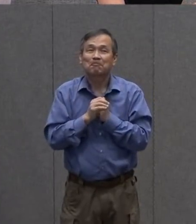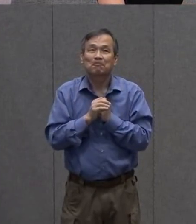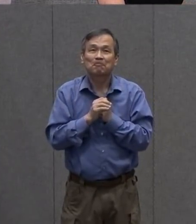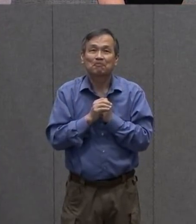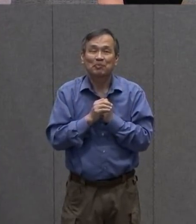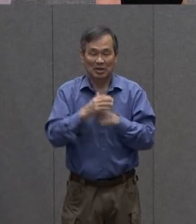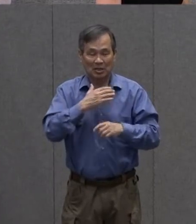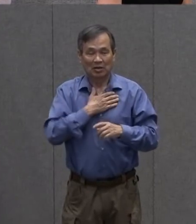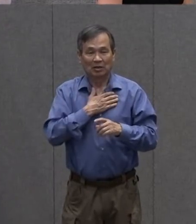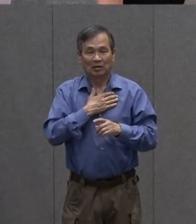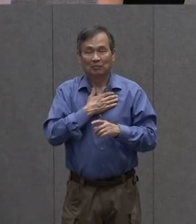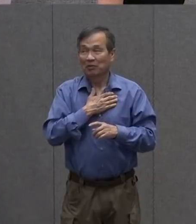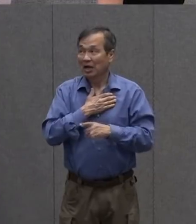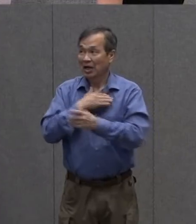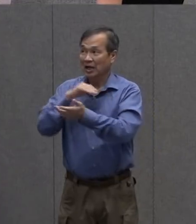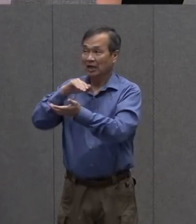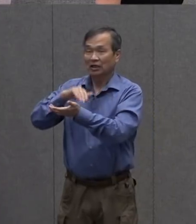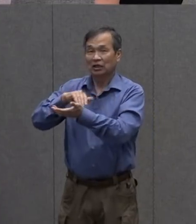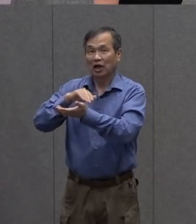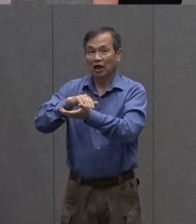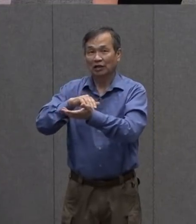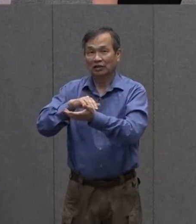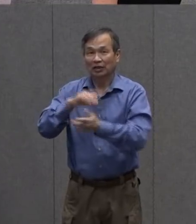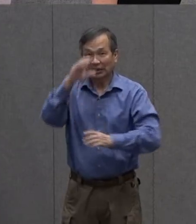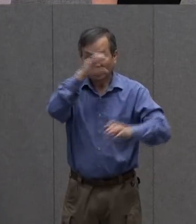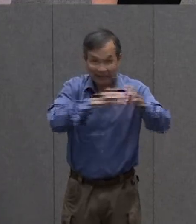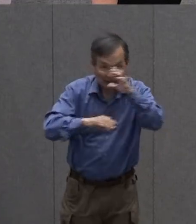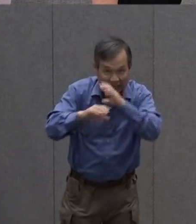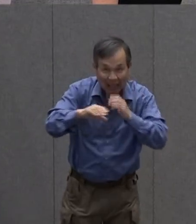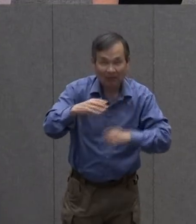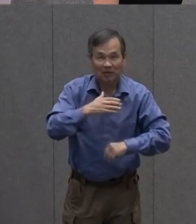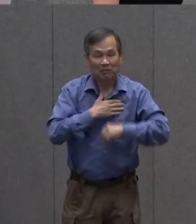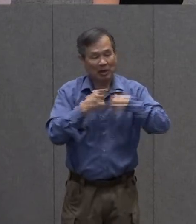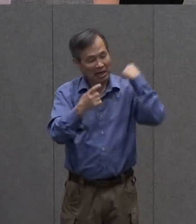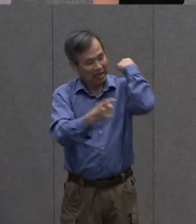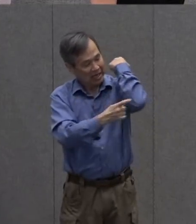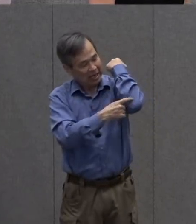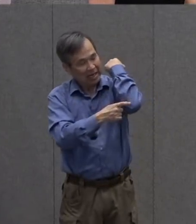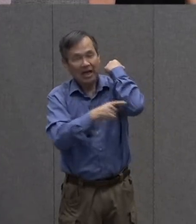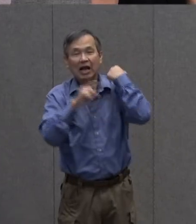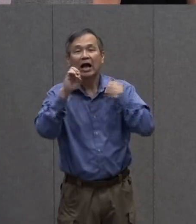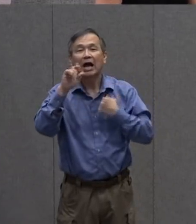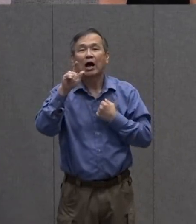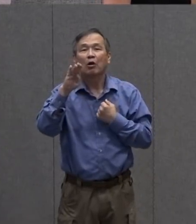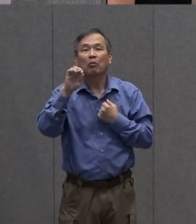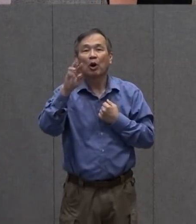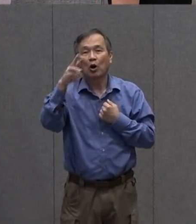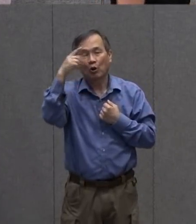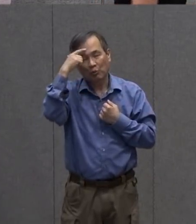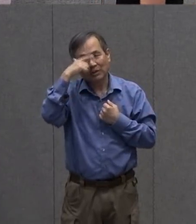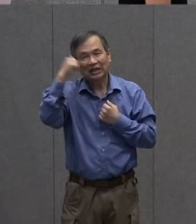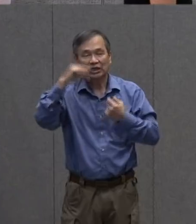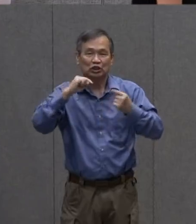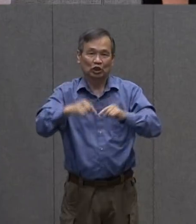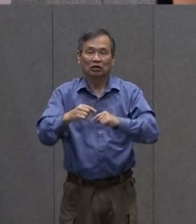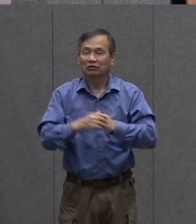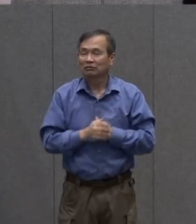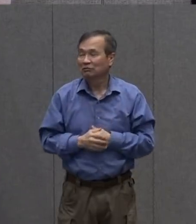My doctor examines my elbow when it hurts. That's a good one, very good.